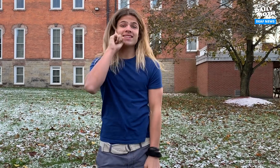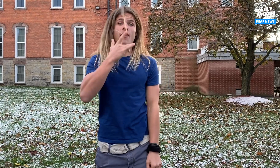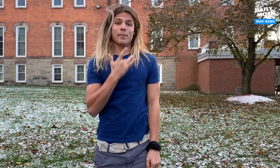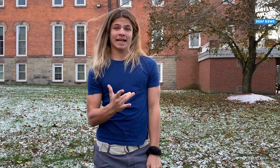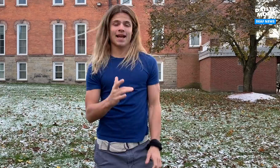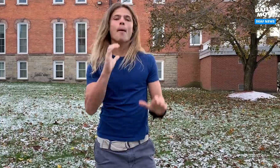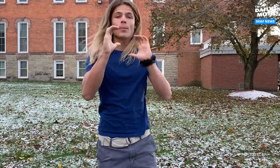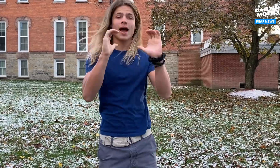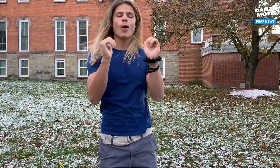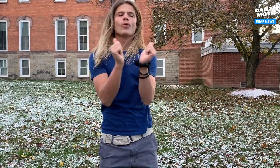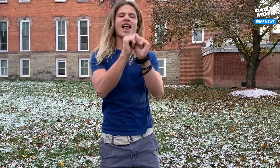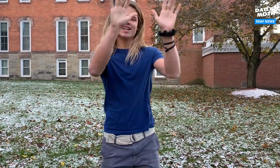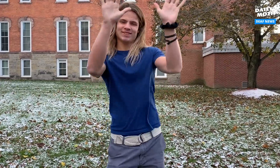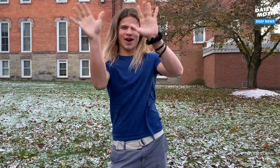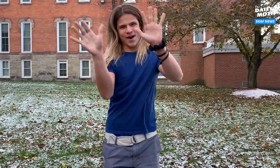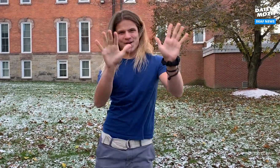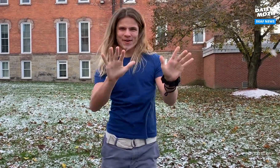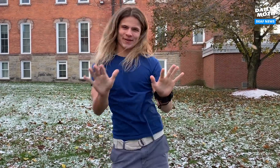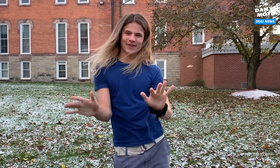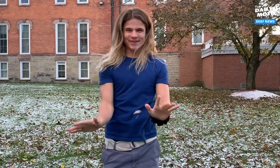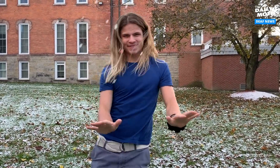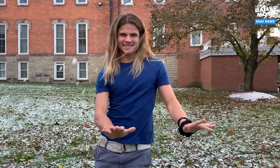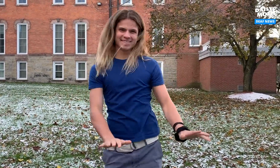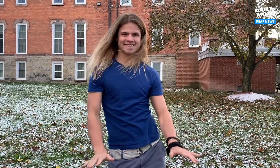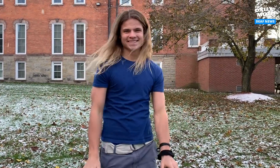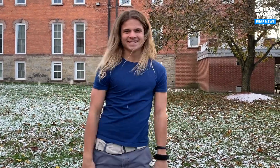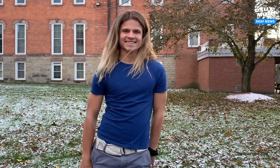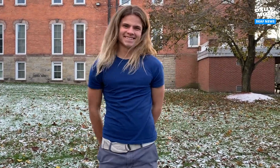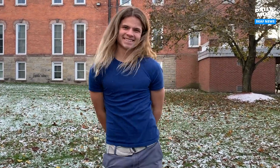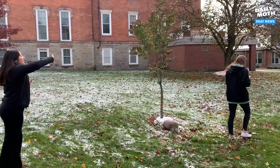Deaf Bing: we use snow to communicate with others!